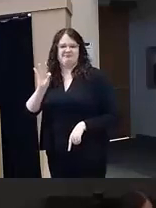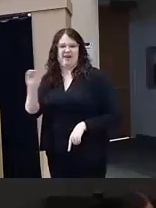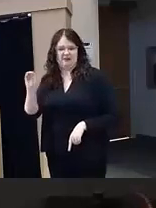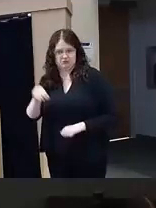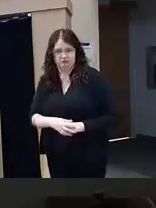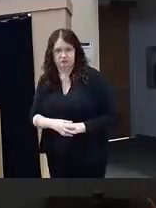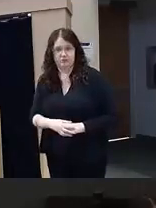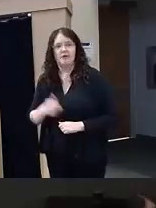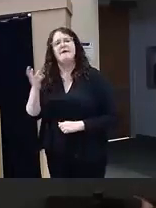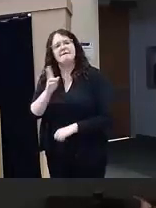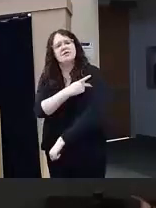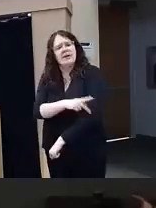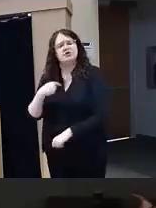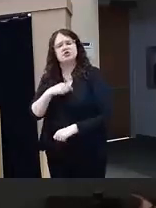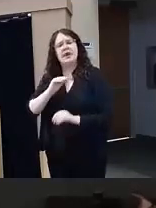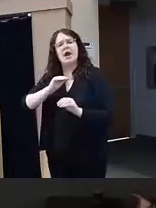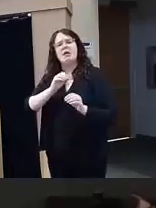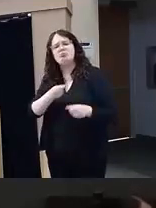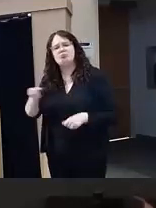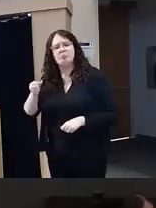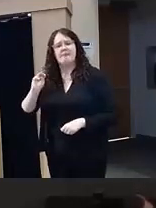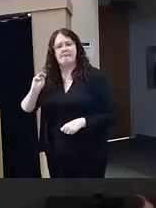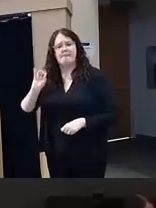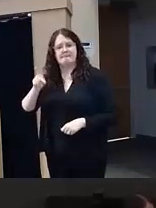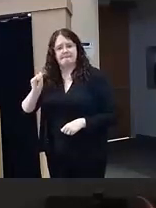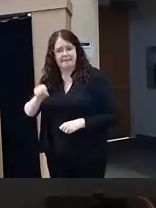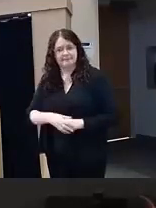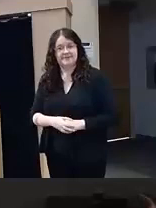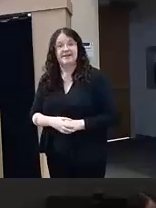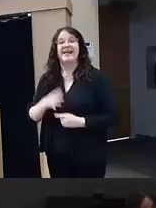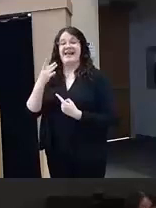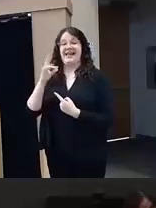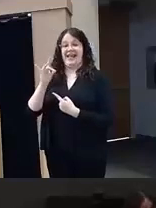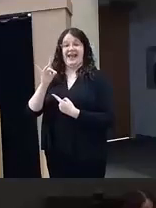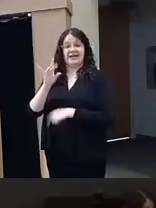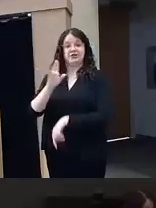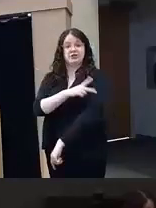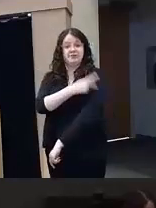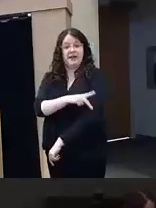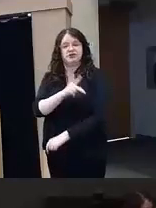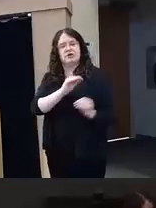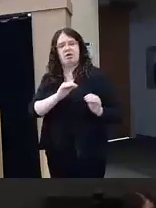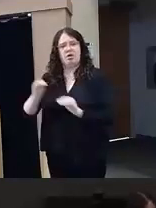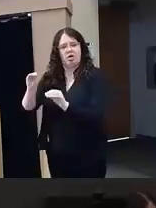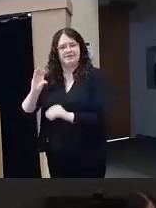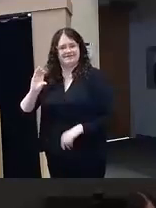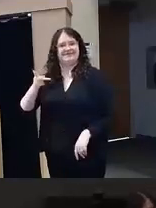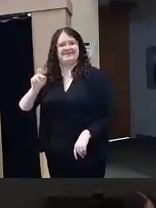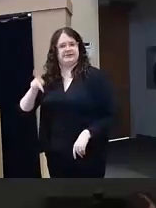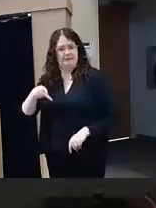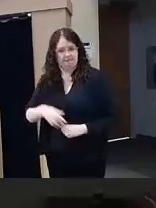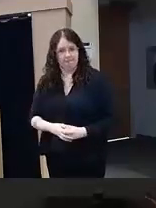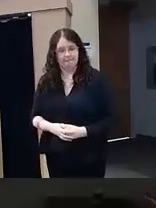patients to the mips and then we moved 18 patients to the CPAP horrible places okay now there is only